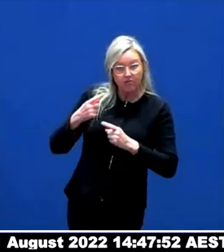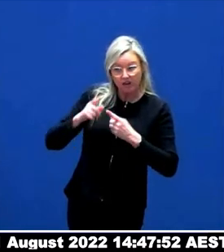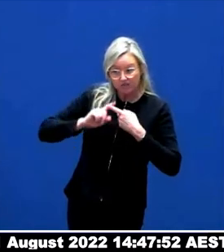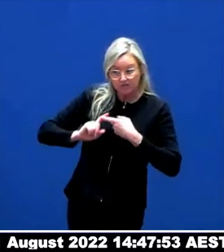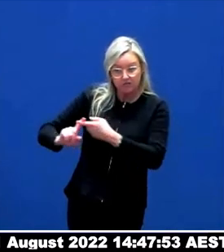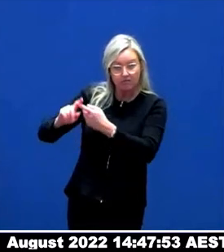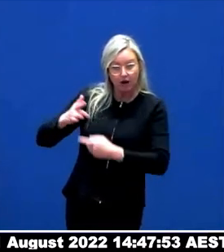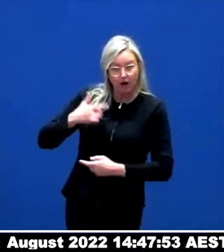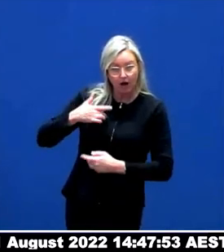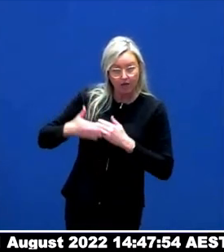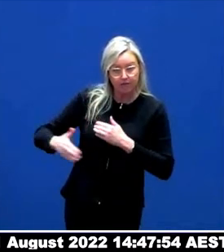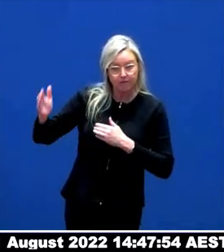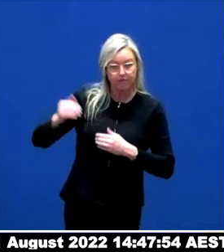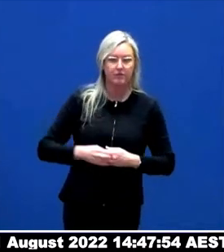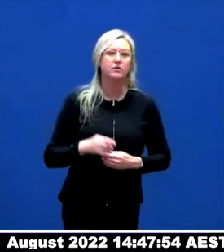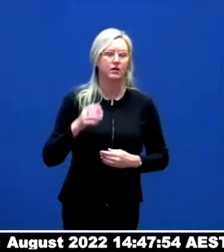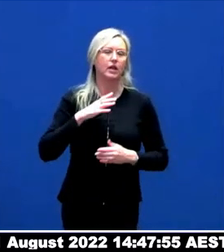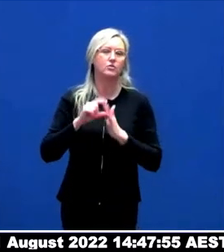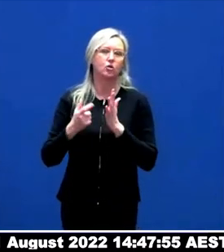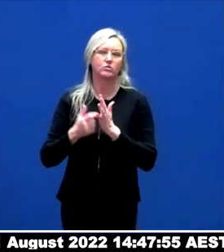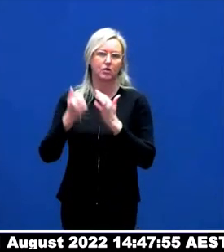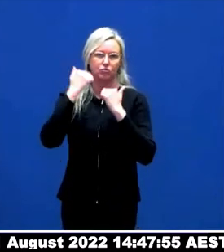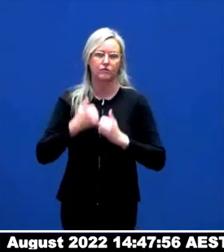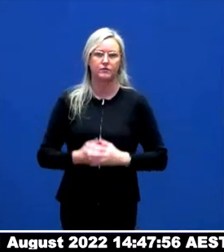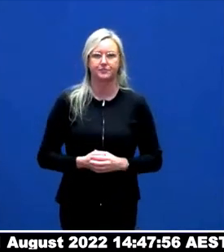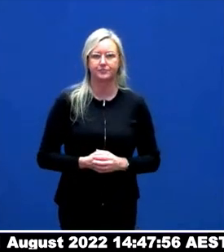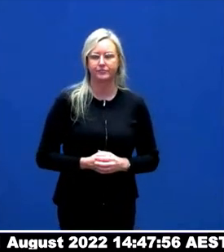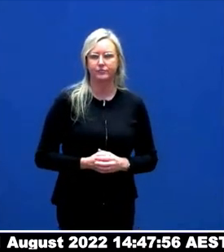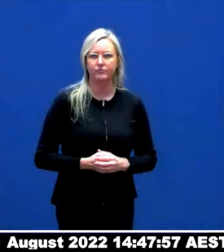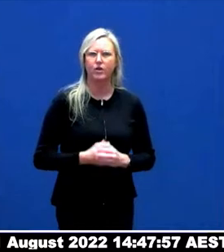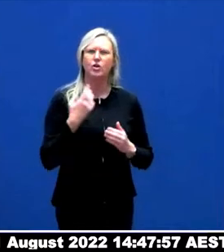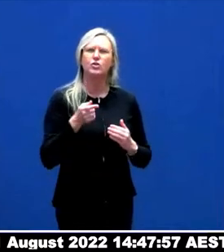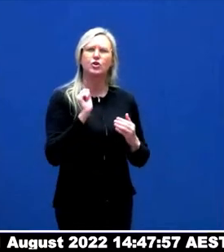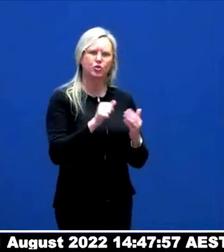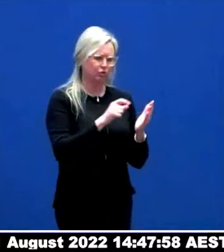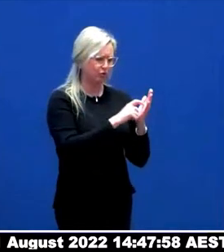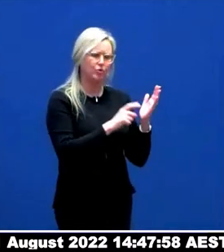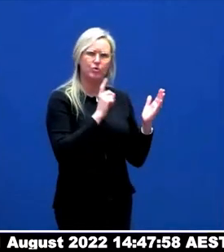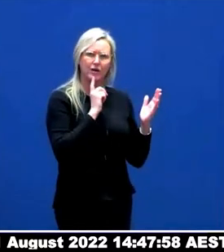So, the question is, is a written assessment always required, and the answer is some degree of medical evidence is -